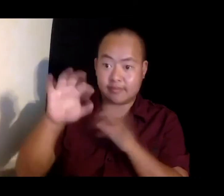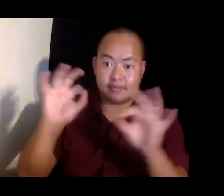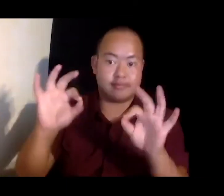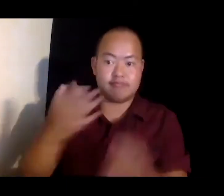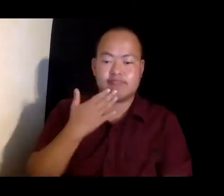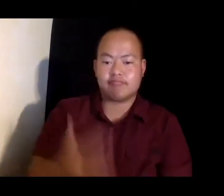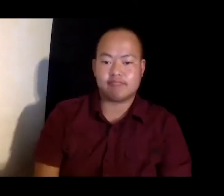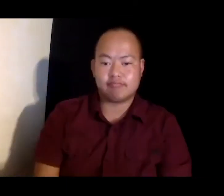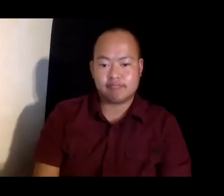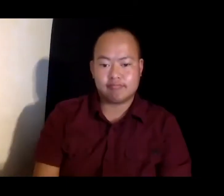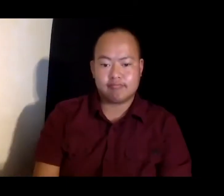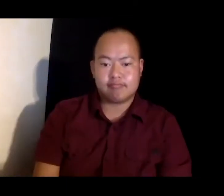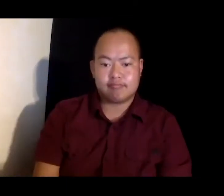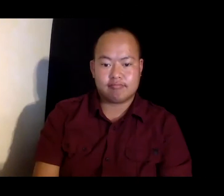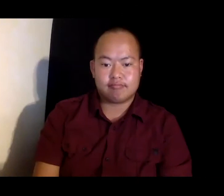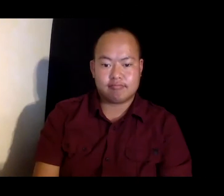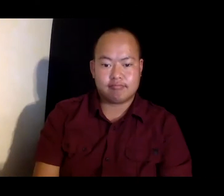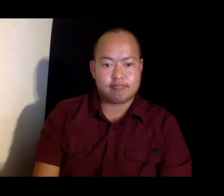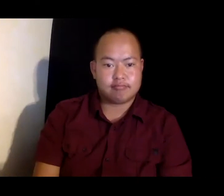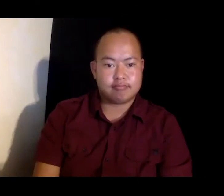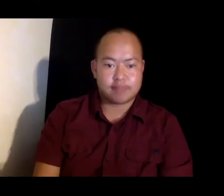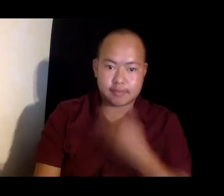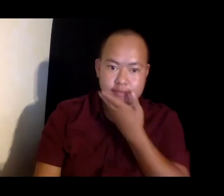(sign language)